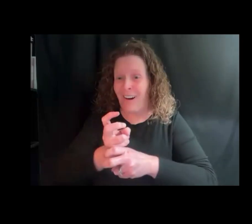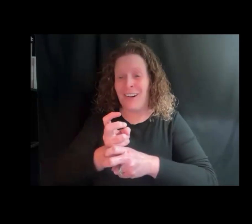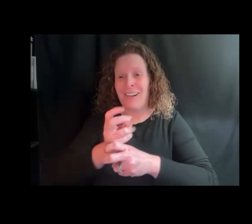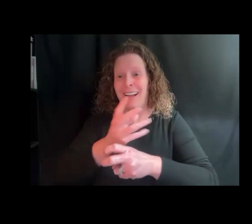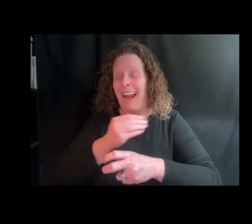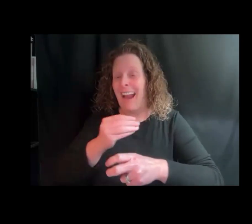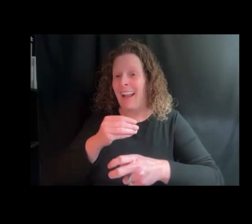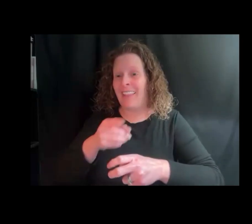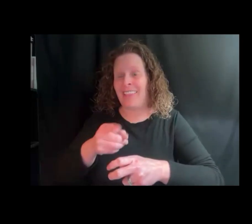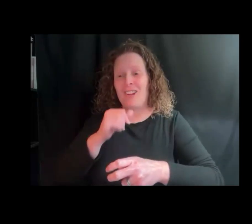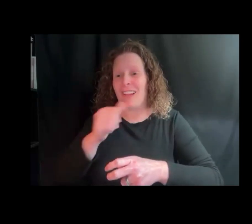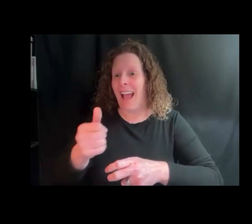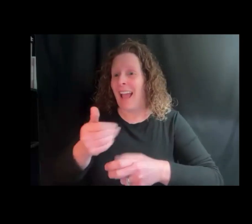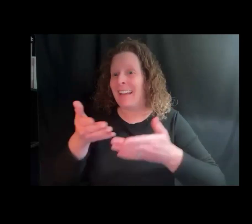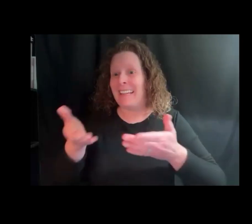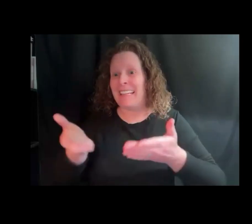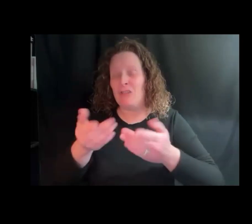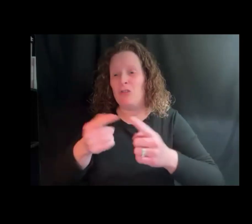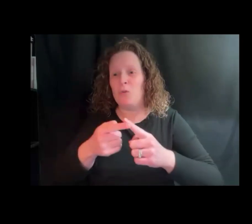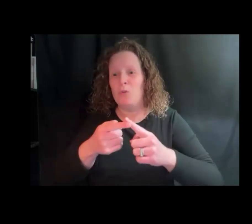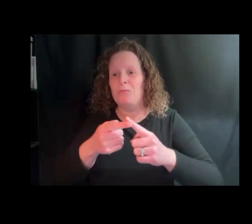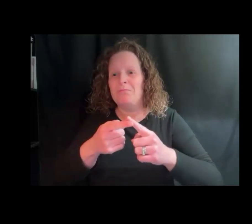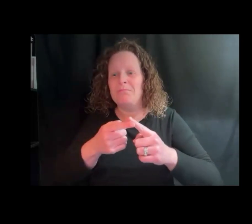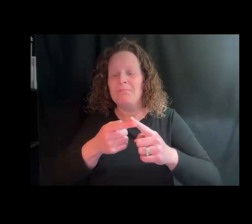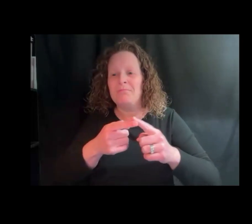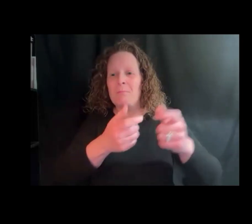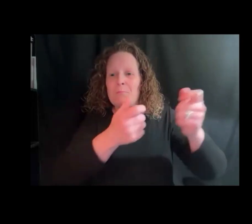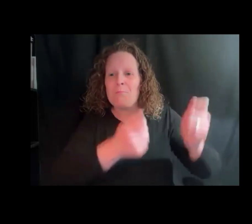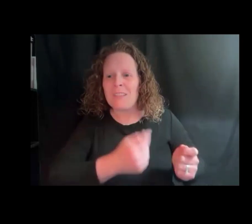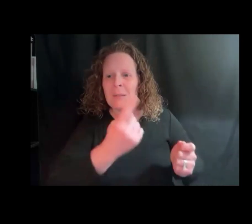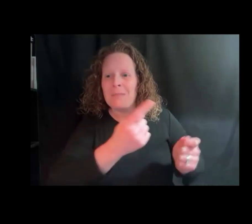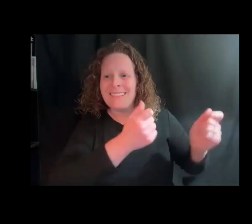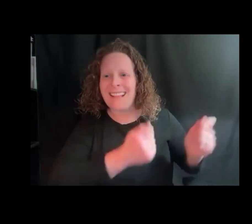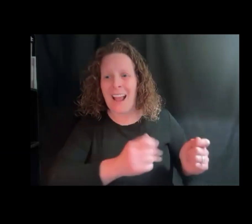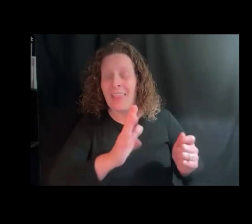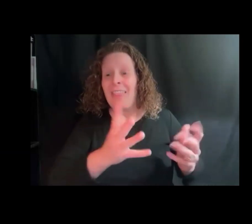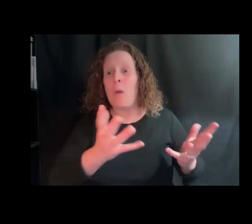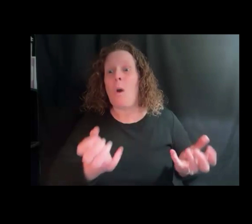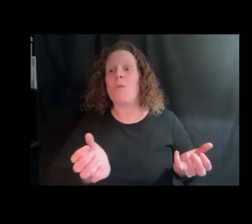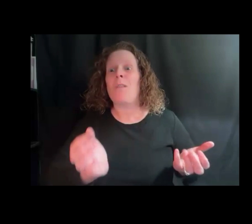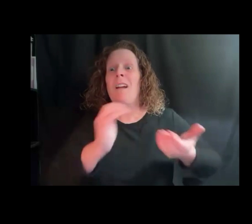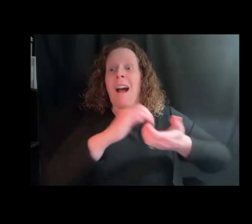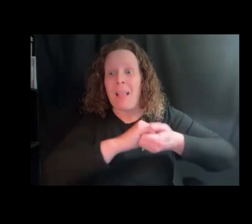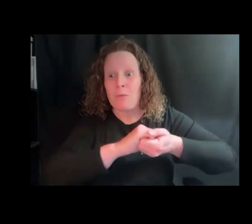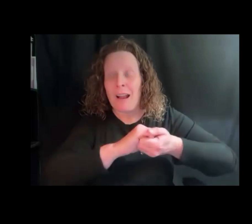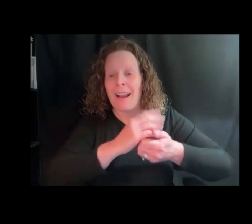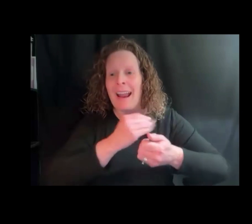how do we get this information to the student? That job is not easy. They're not there